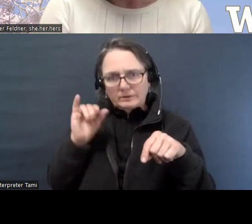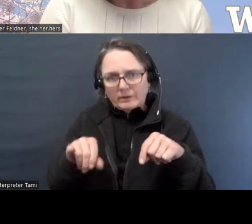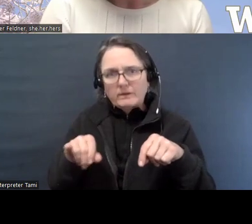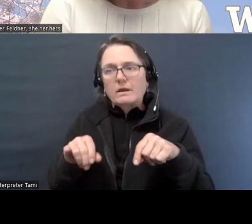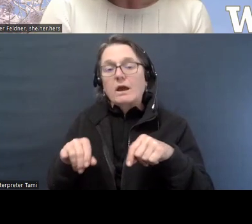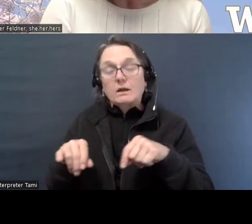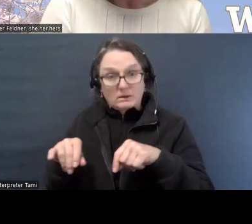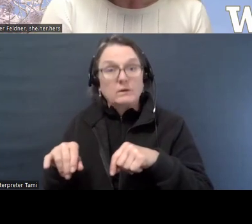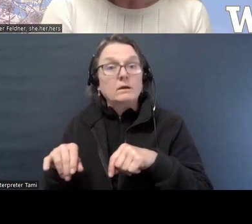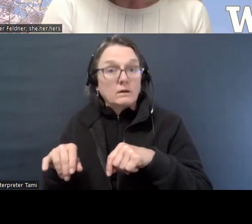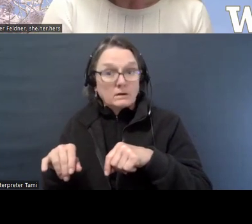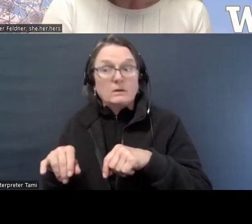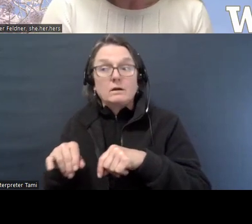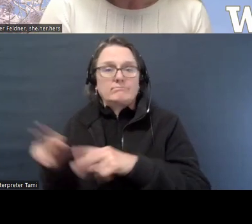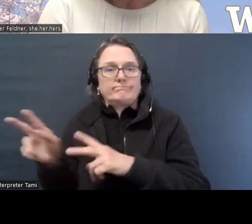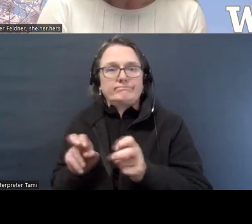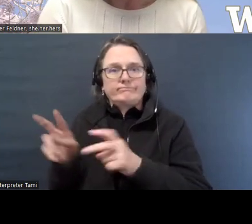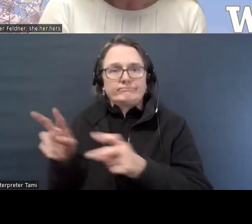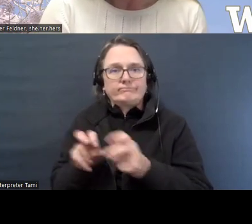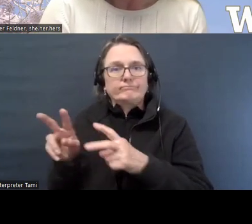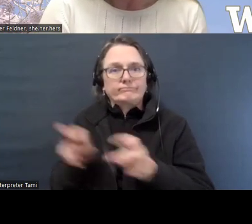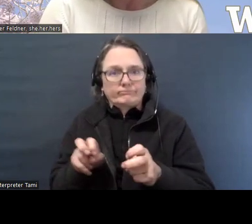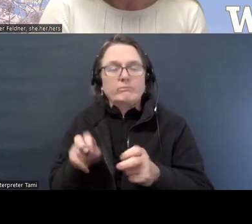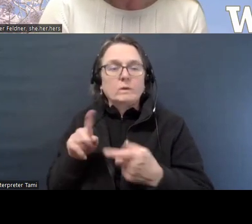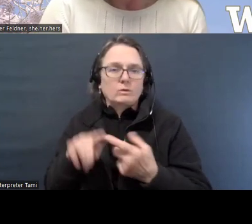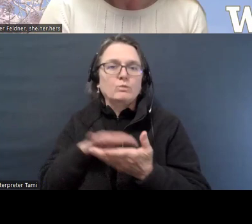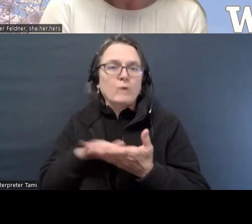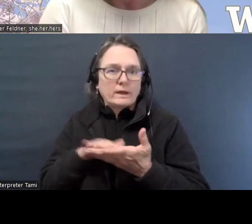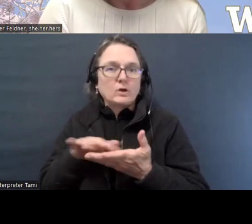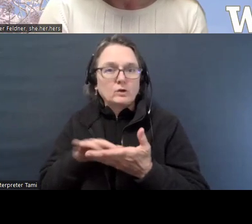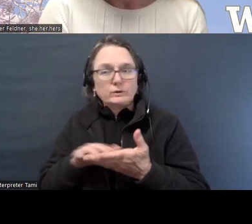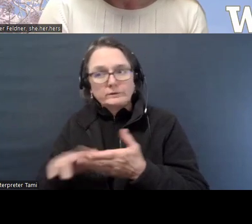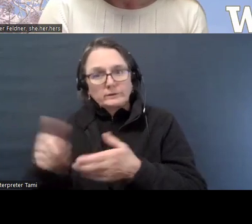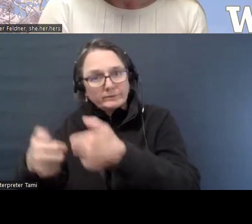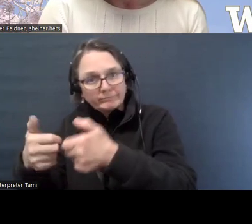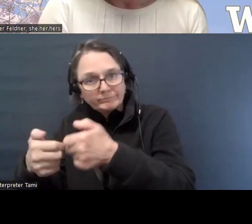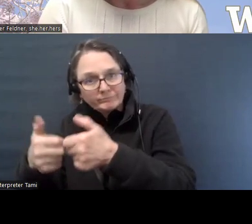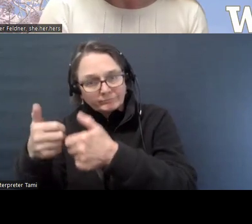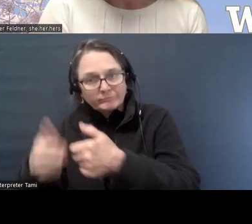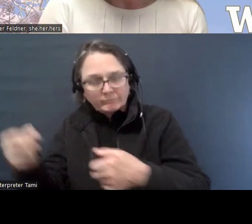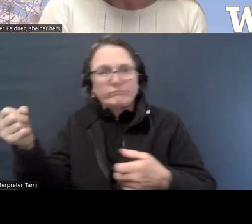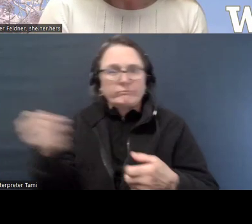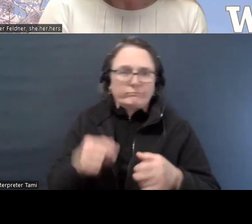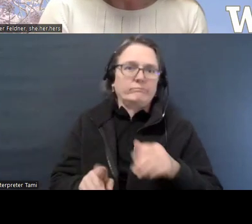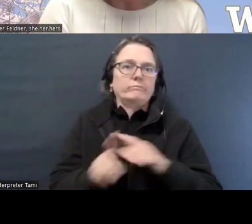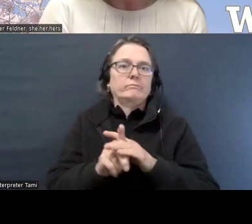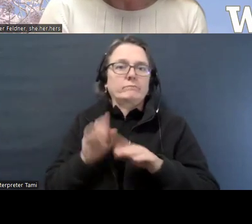Wow. Thank you very much. That is really helpful. Dr. Feldner, I'm gonna turn to you,